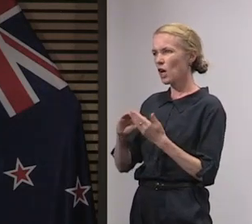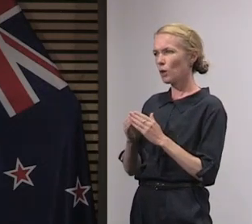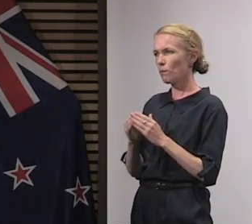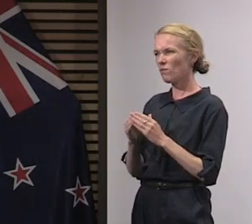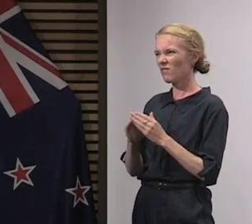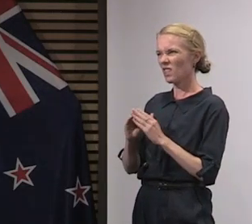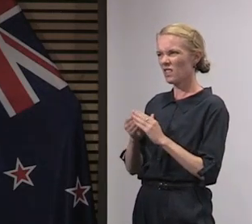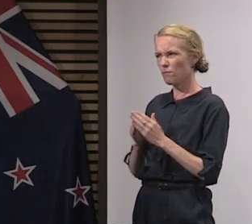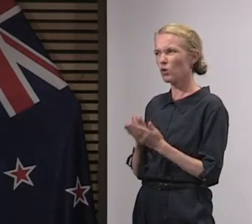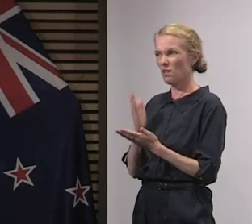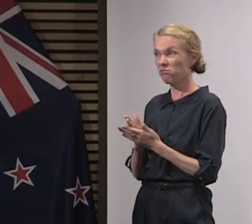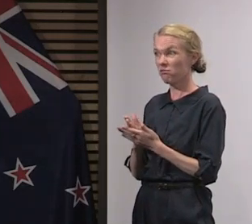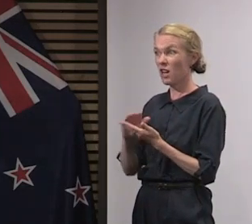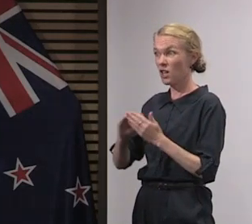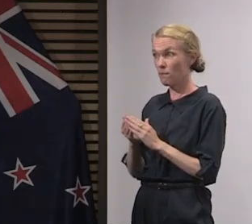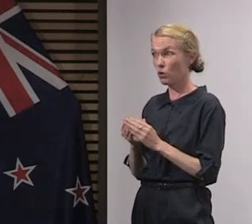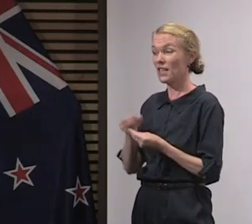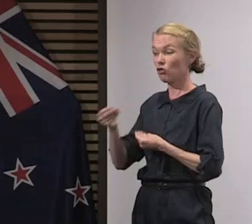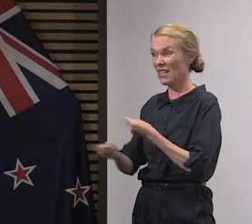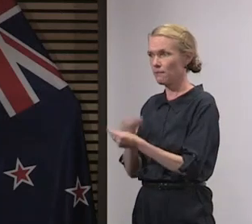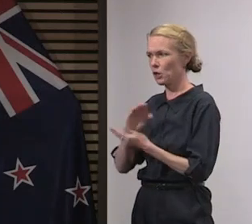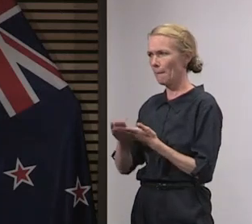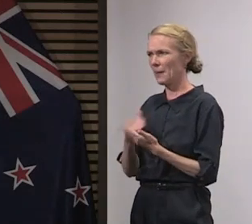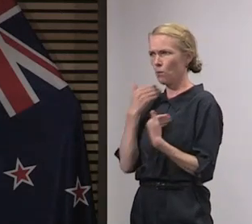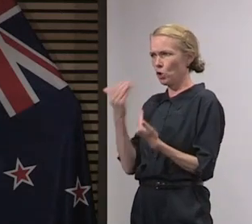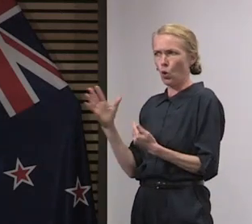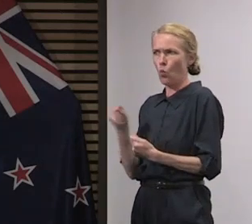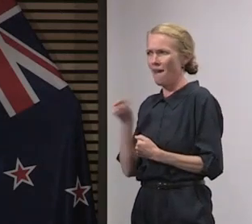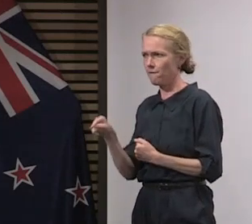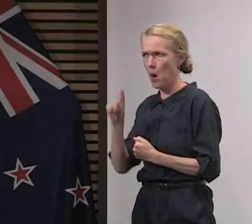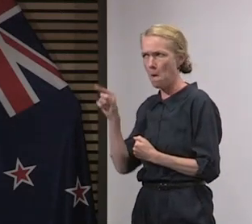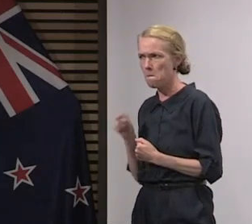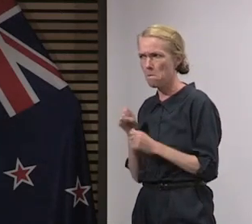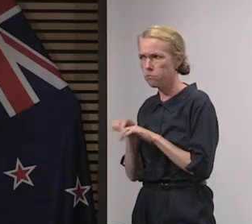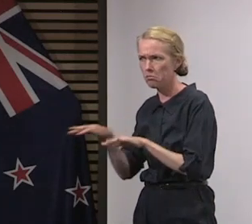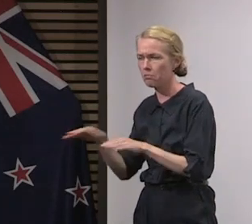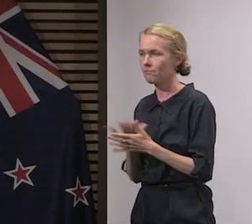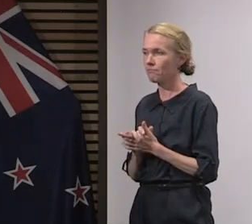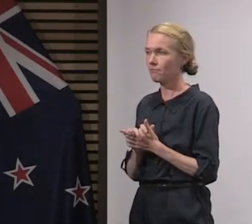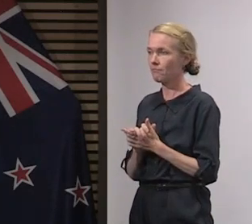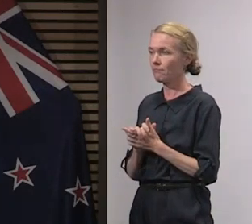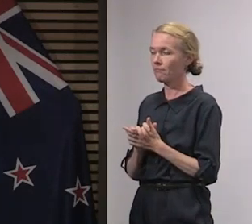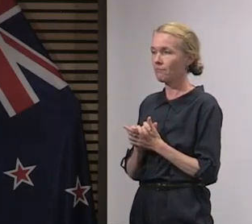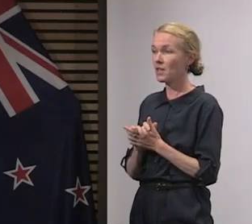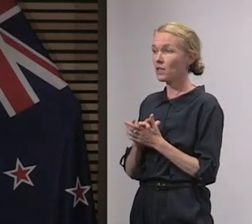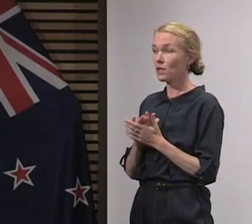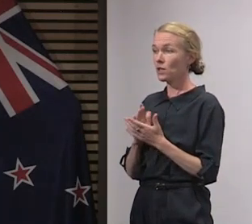of other confirmed cases and we are classifying 2% as